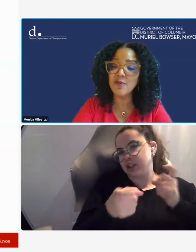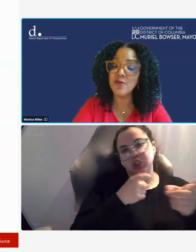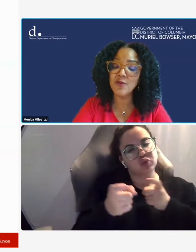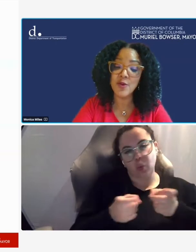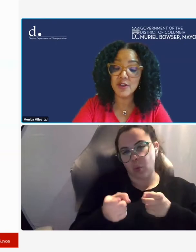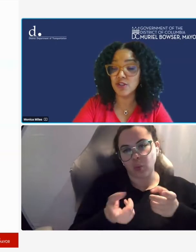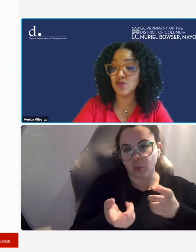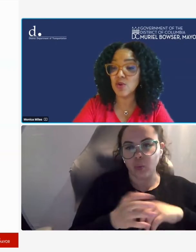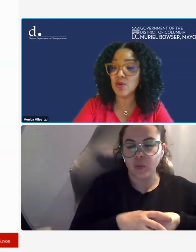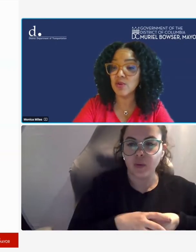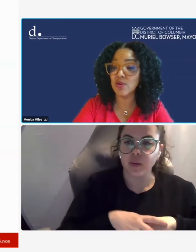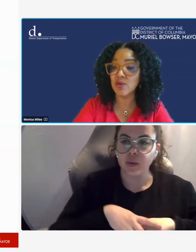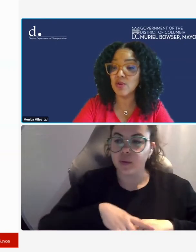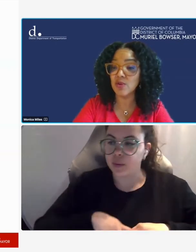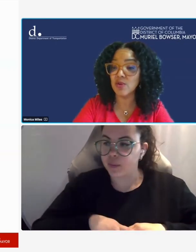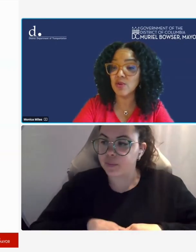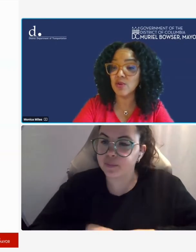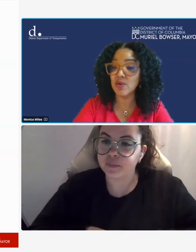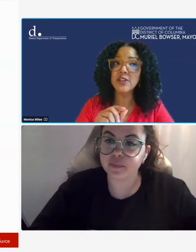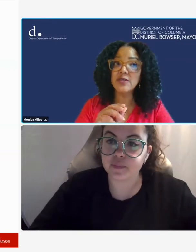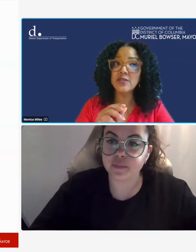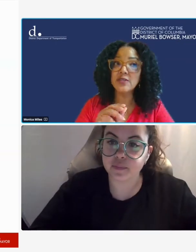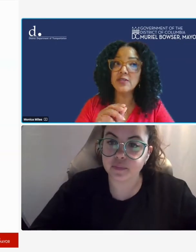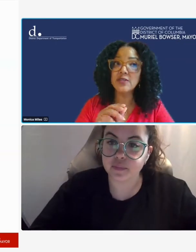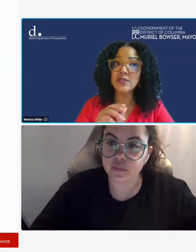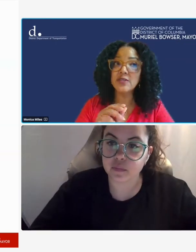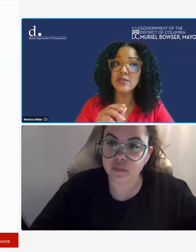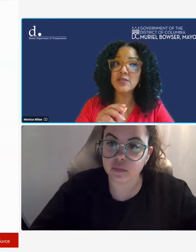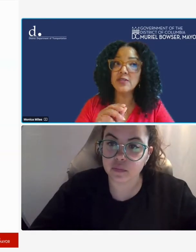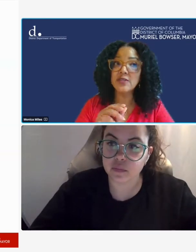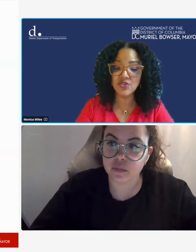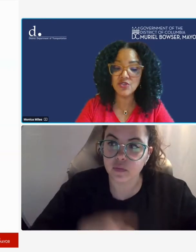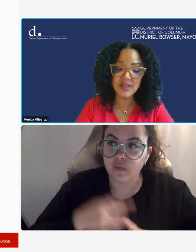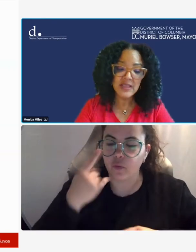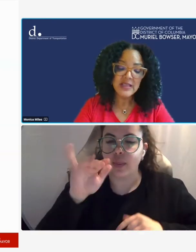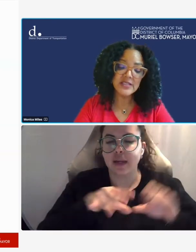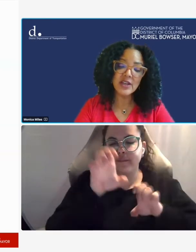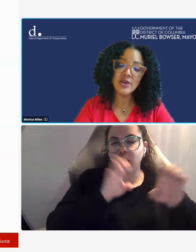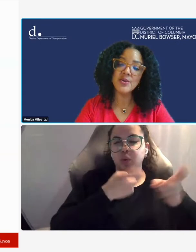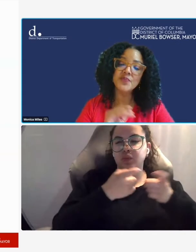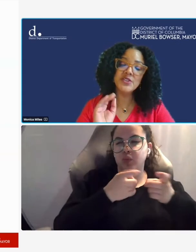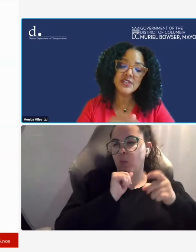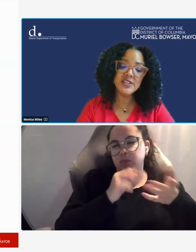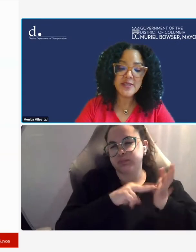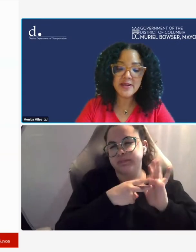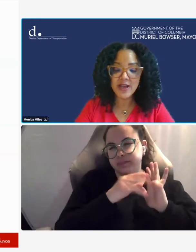for the control um the evaluation of control so just keep that in mind